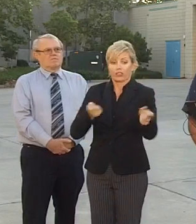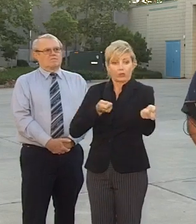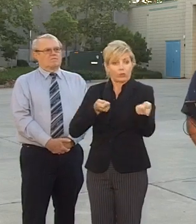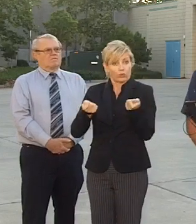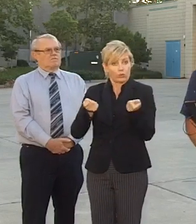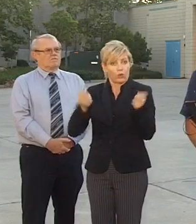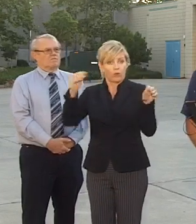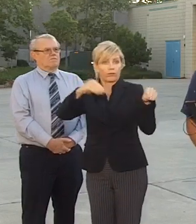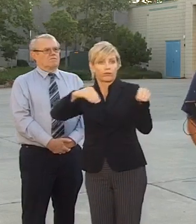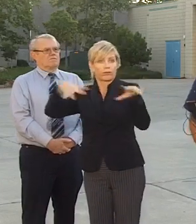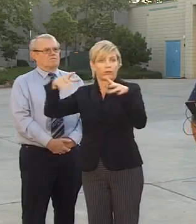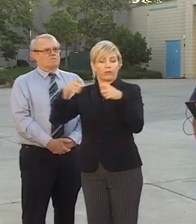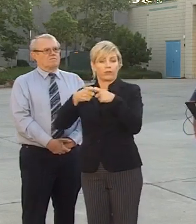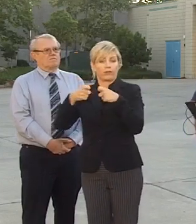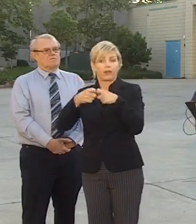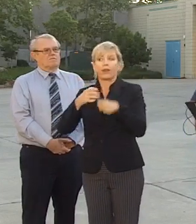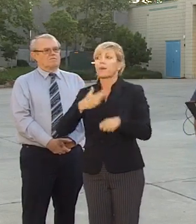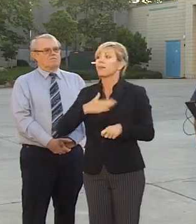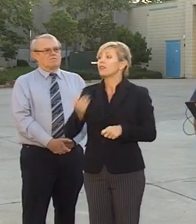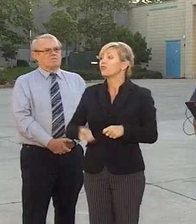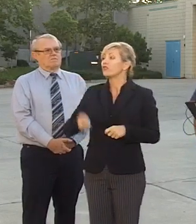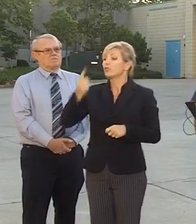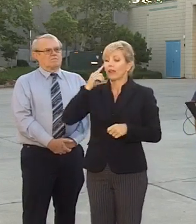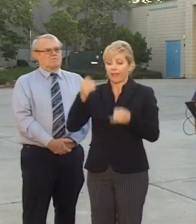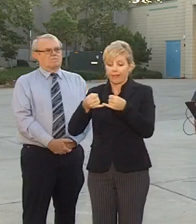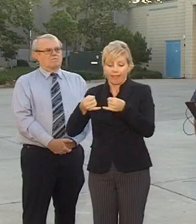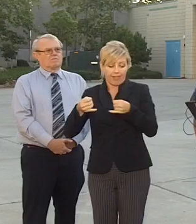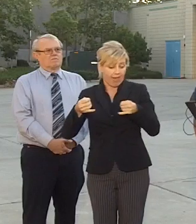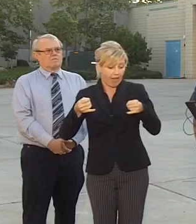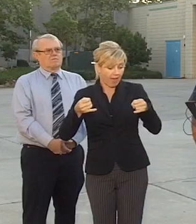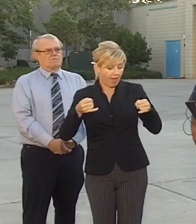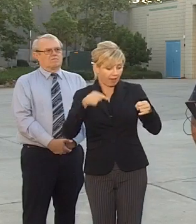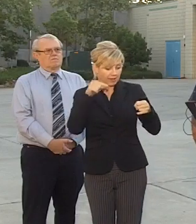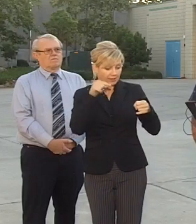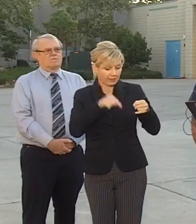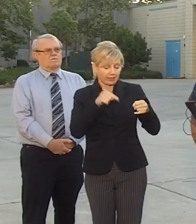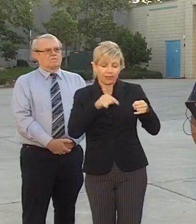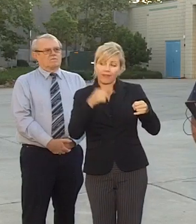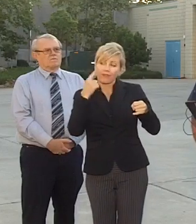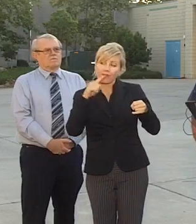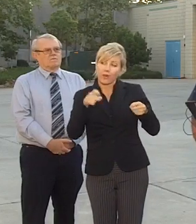goes right out to san marcos where the other fire is so that transmission line is impacted by two